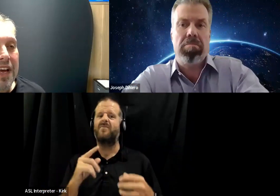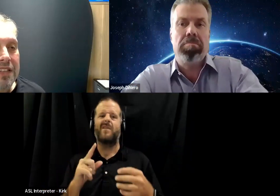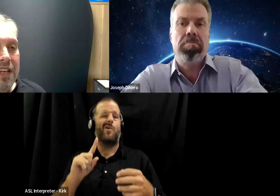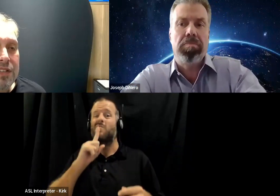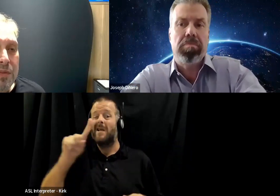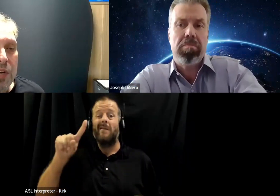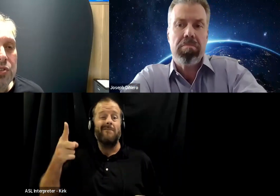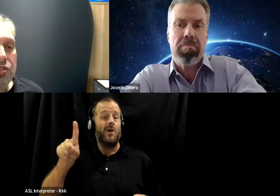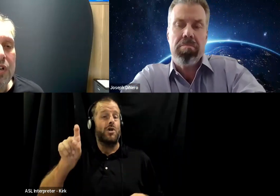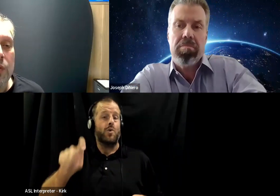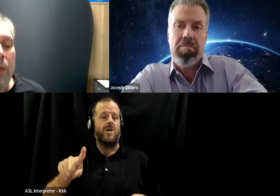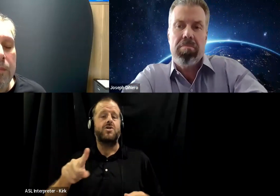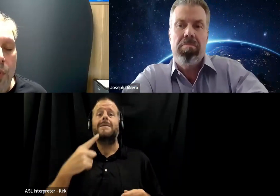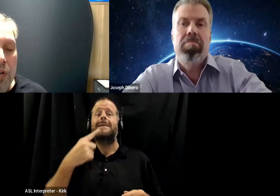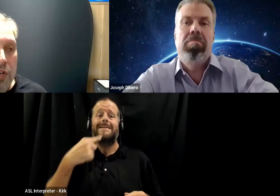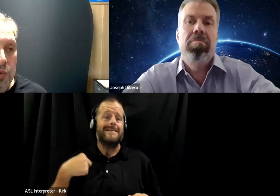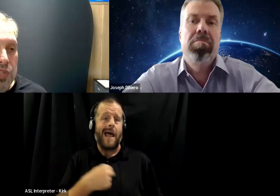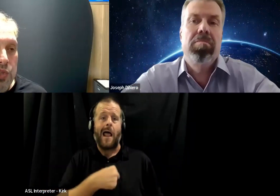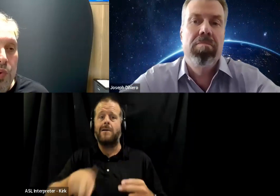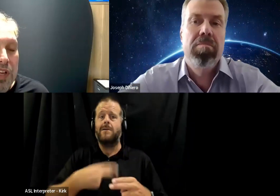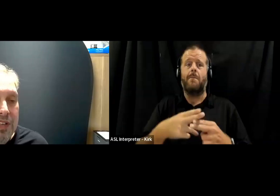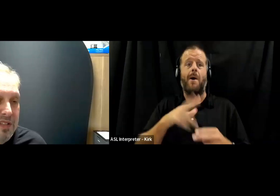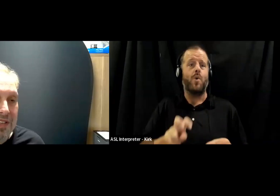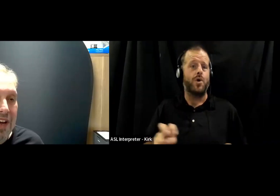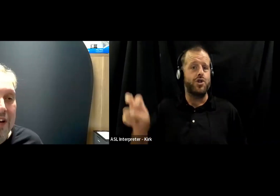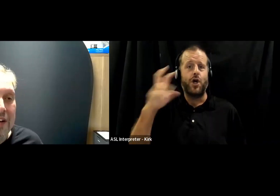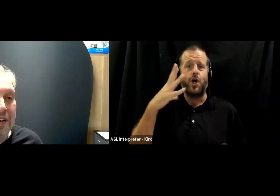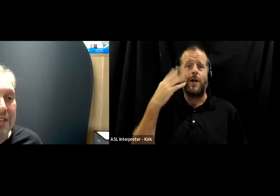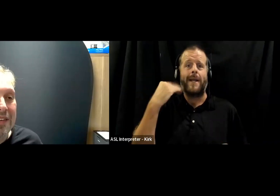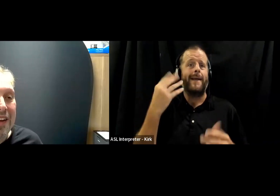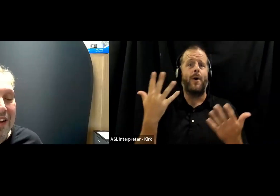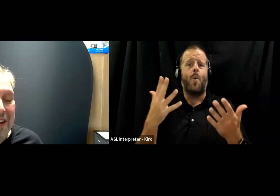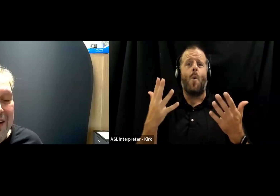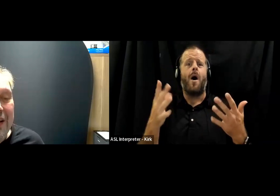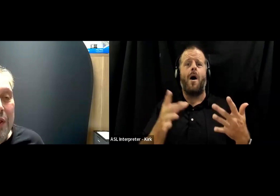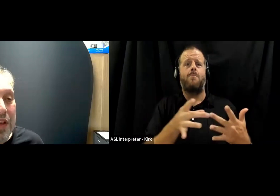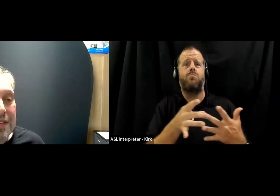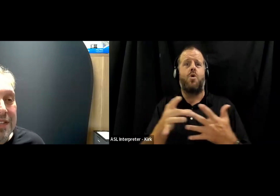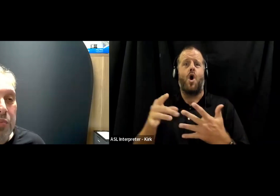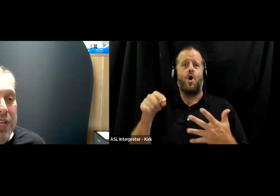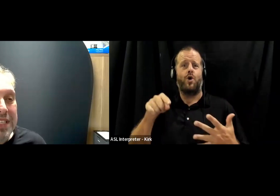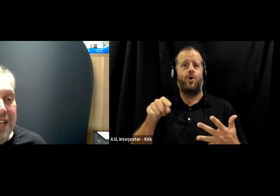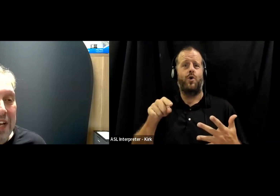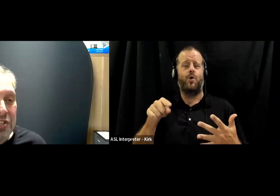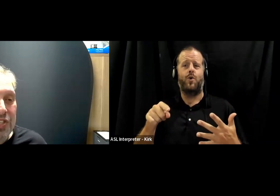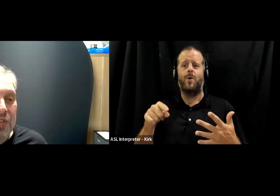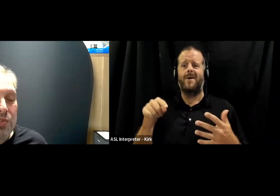is, tell us about your journey. What brought you to this, this presentation,